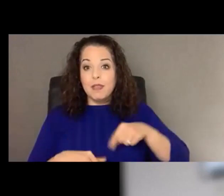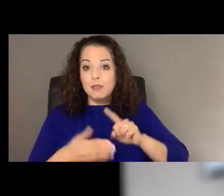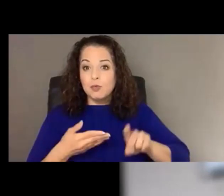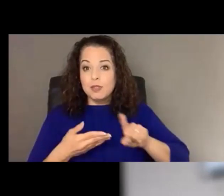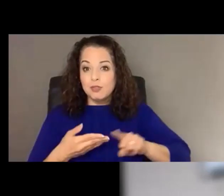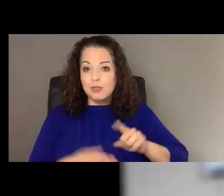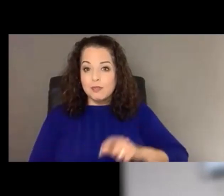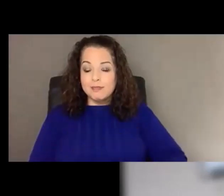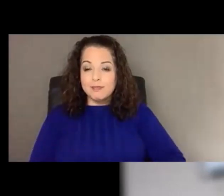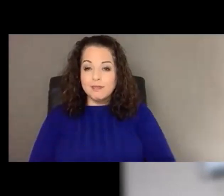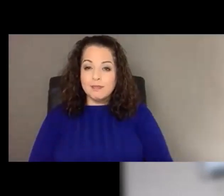OK.